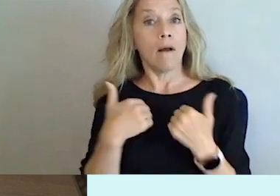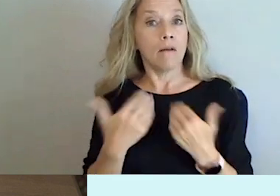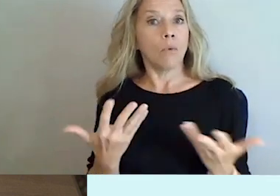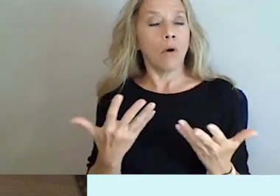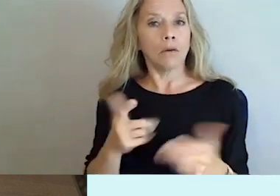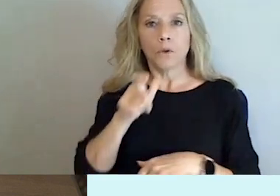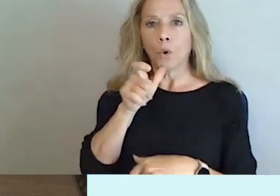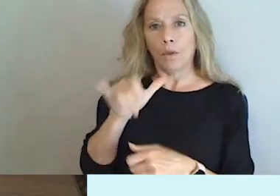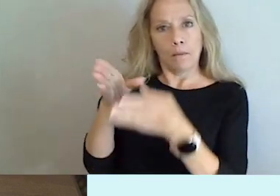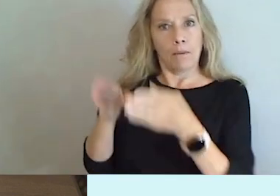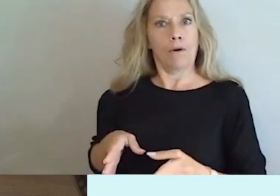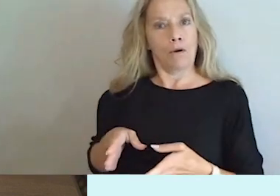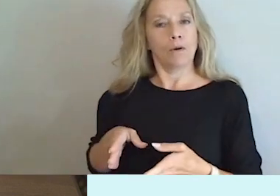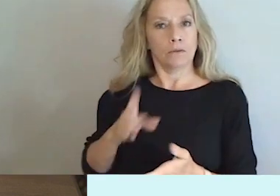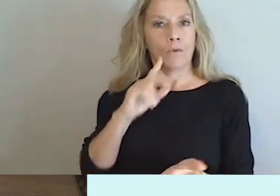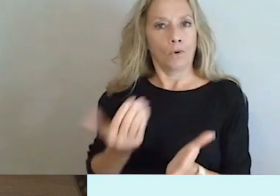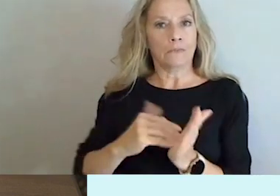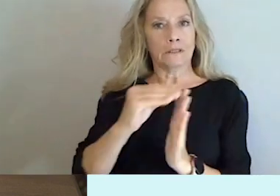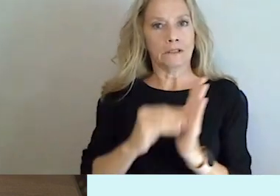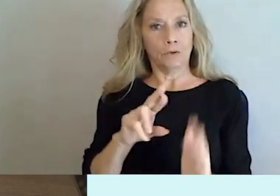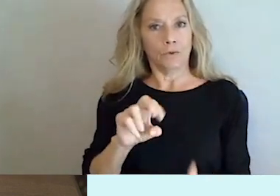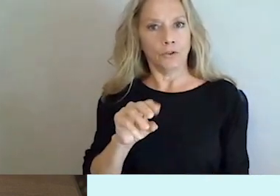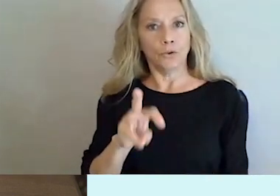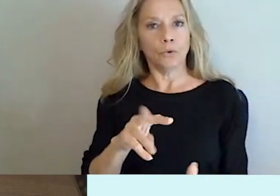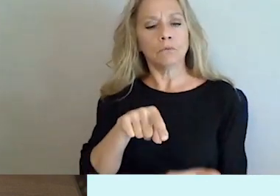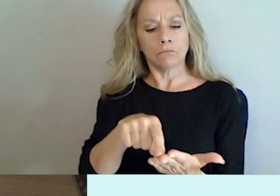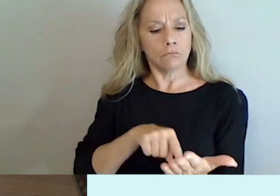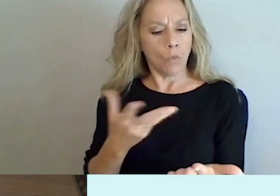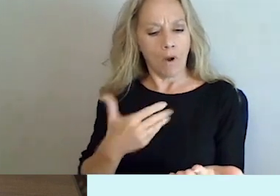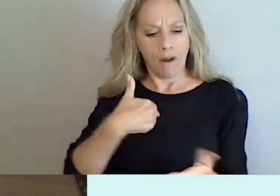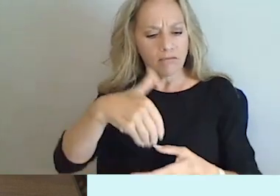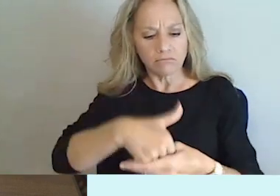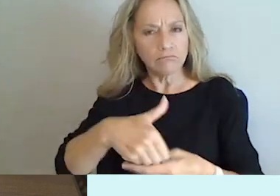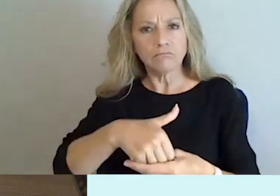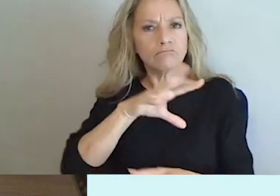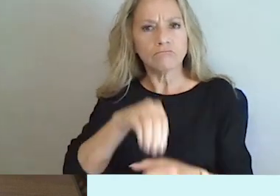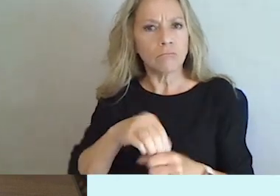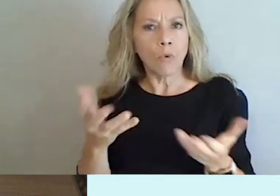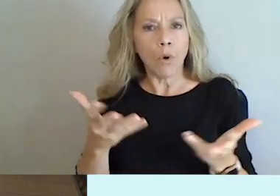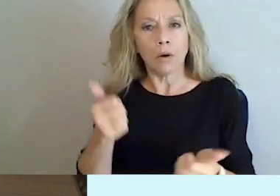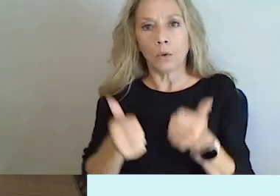• What information is in the renewal packet • What TennCare programs will be checked to see if you qualify